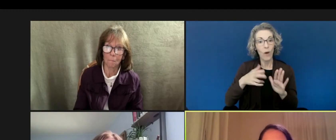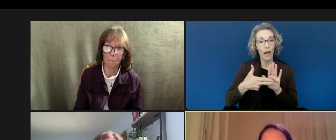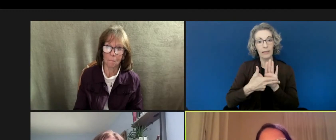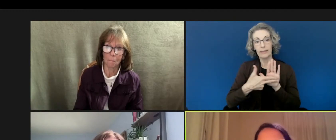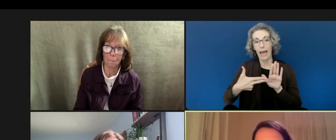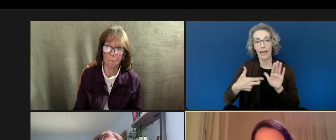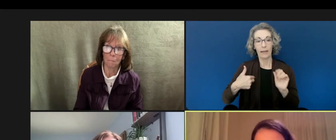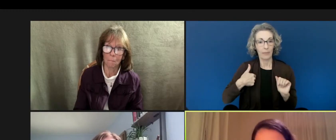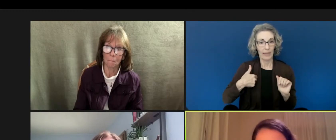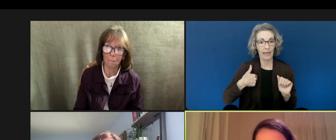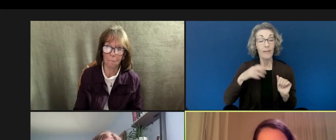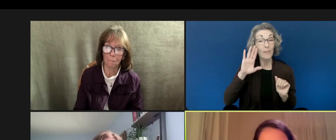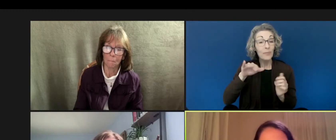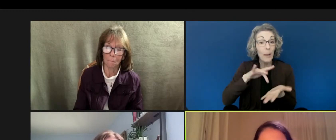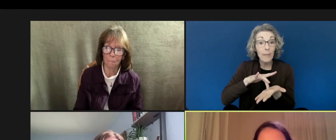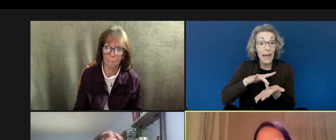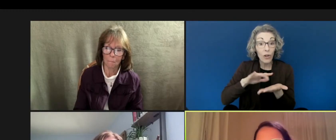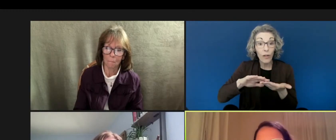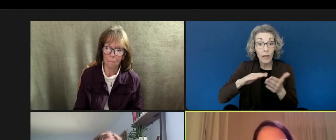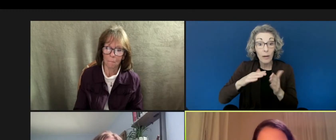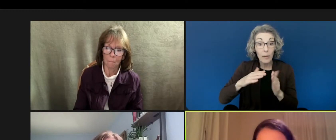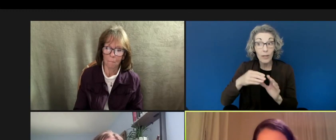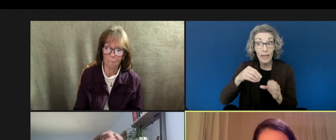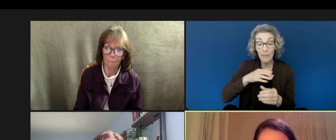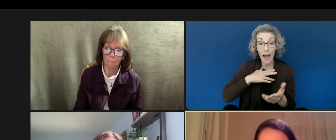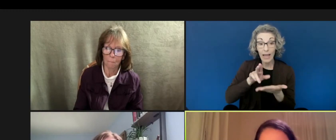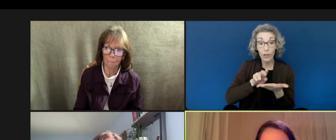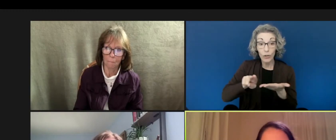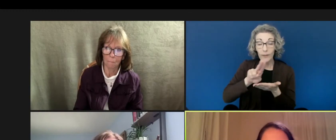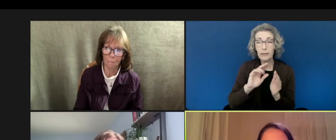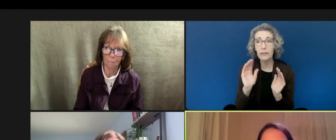The medical community and my adversity is so small,